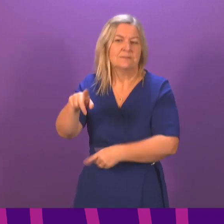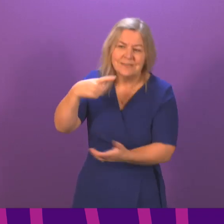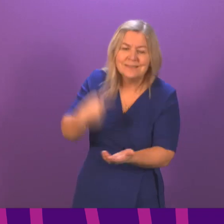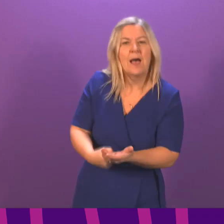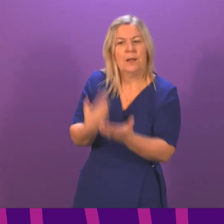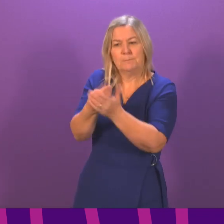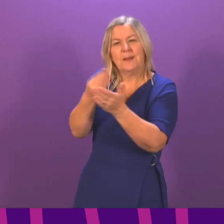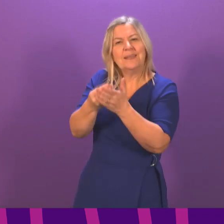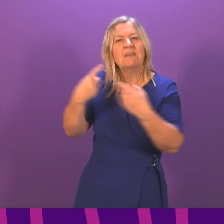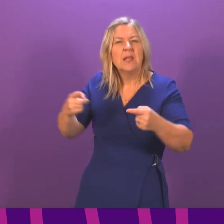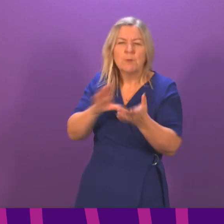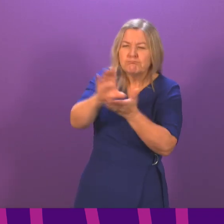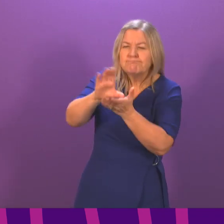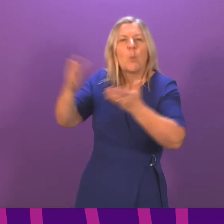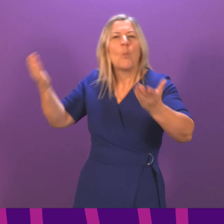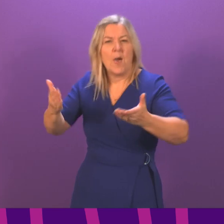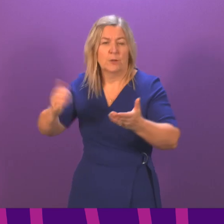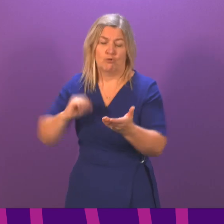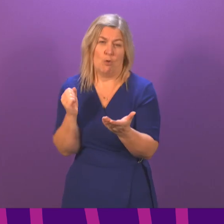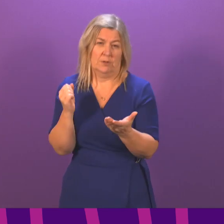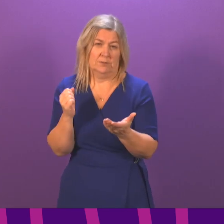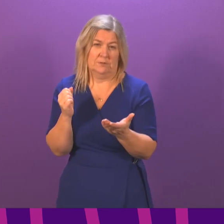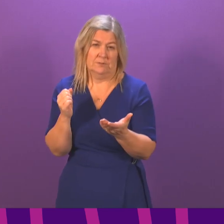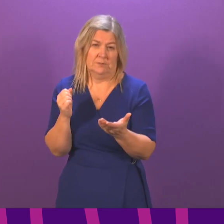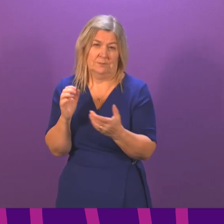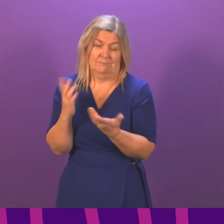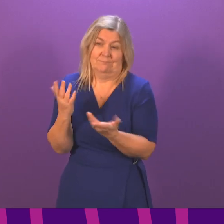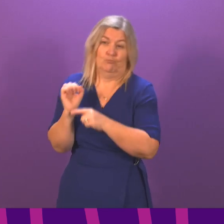are best targeted in order to prevent and investigate crime is an operational matter